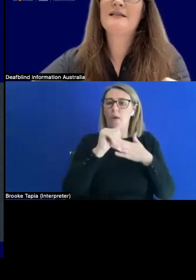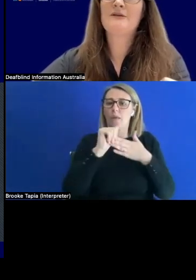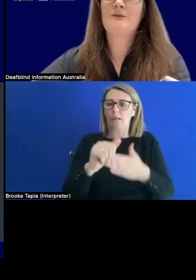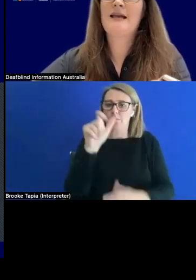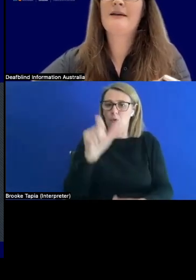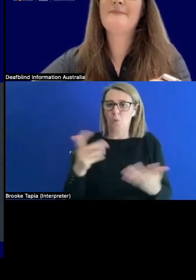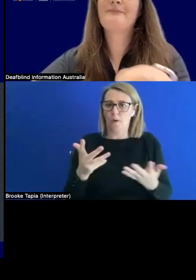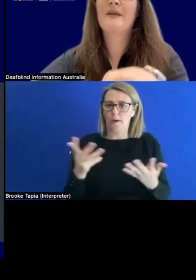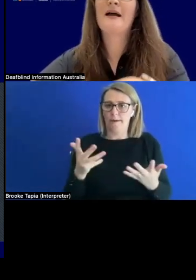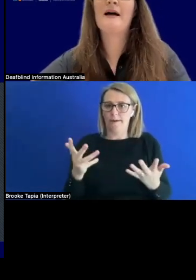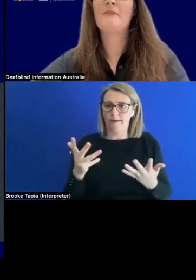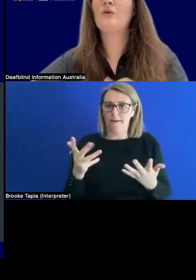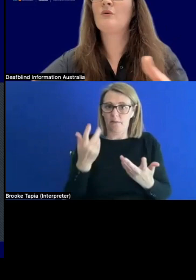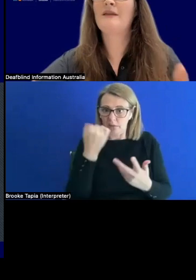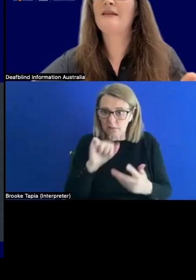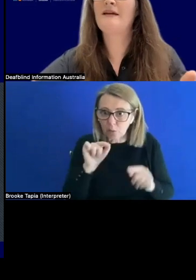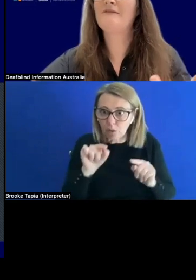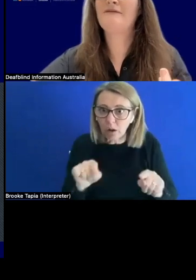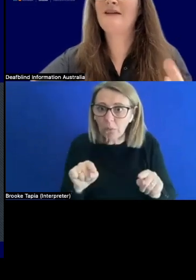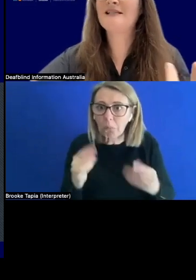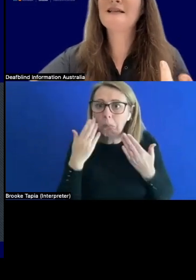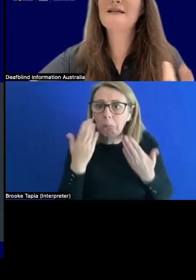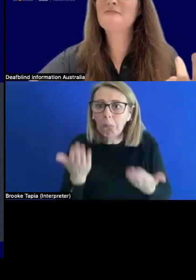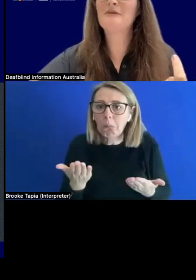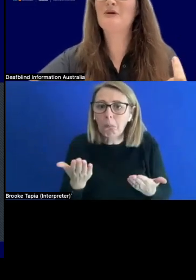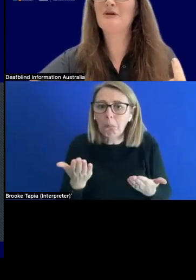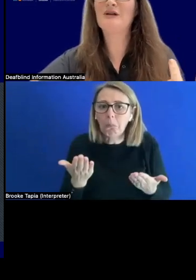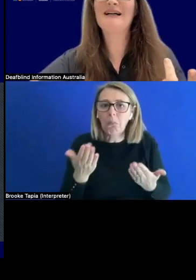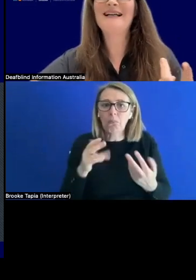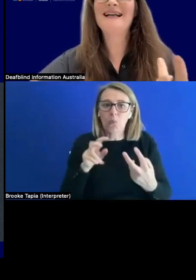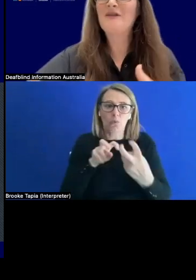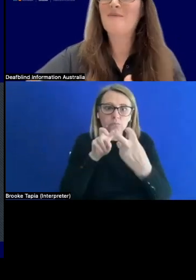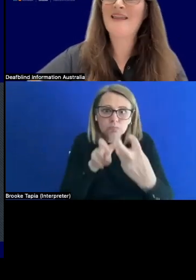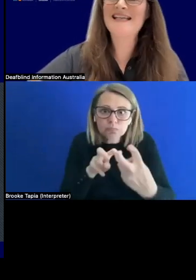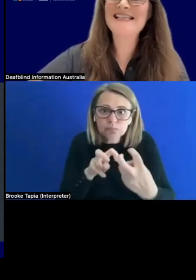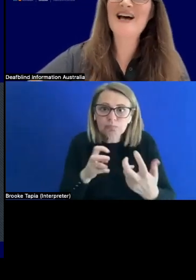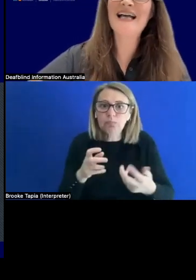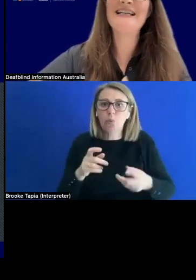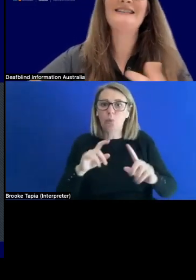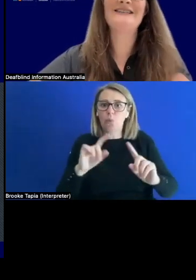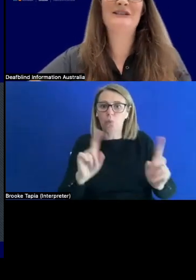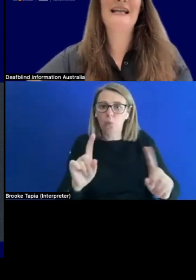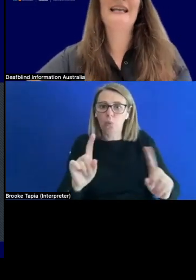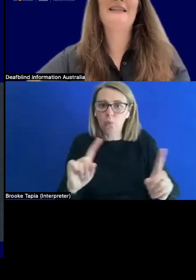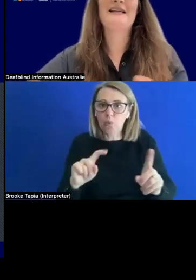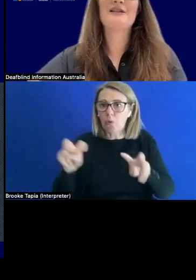they’re still there or whether they’re facing them or are they on the side or anything. So,